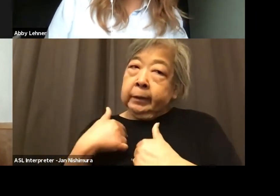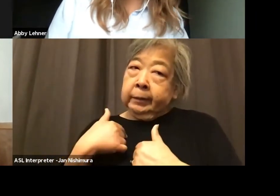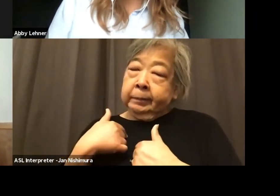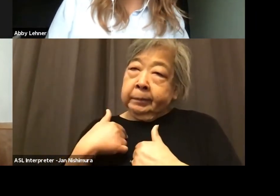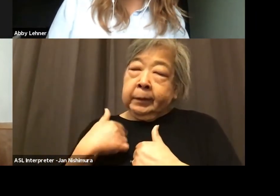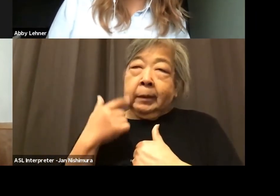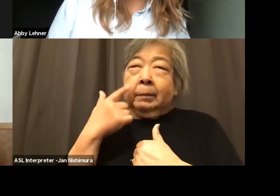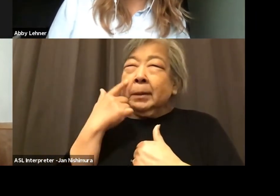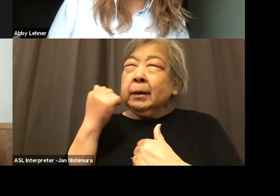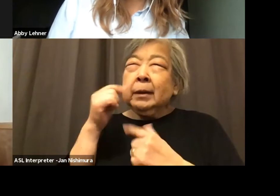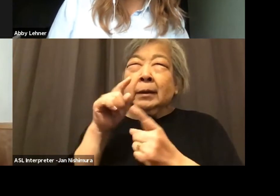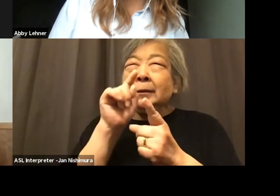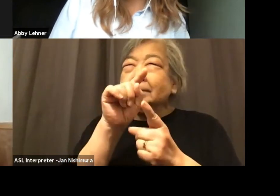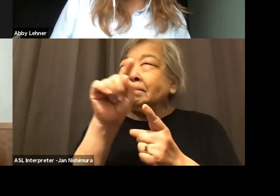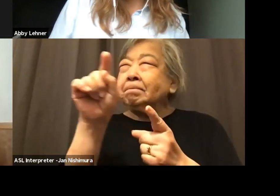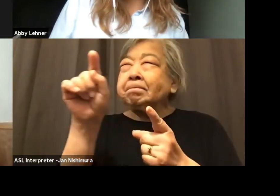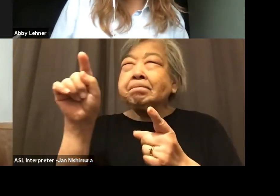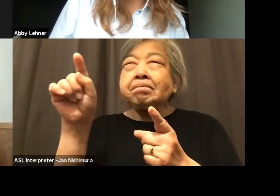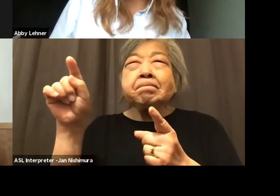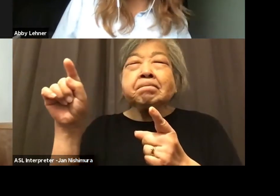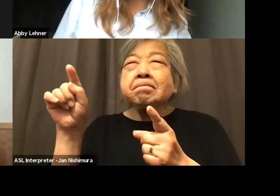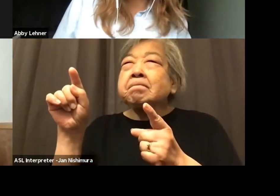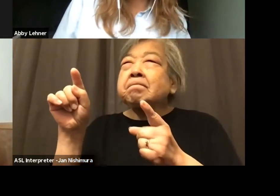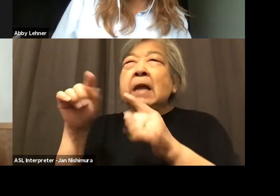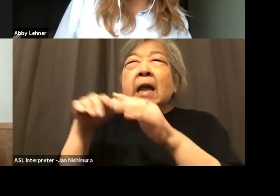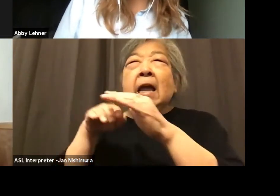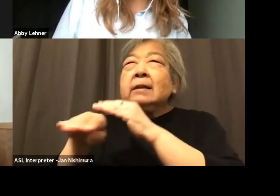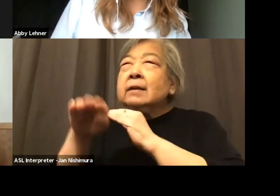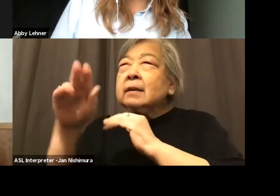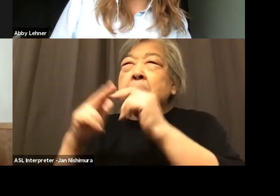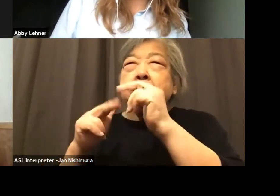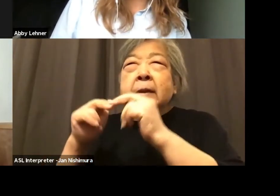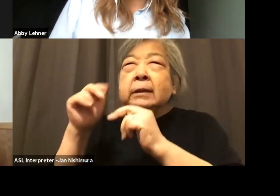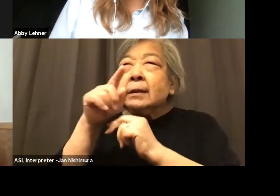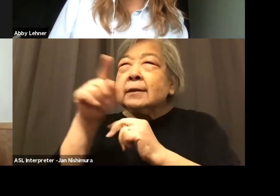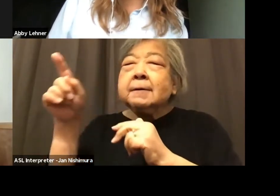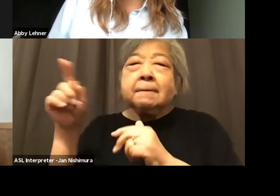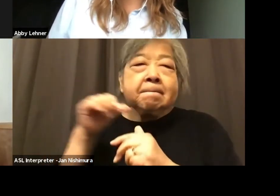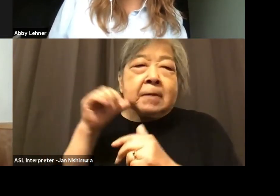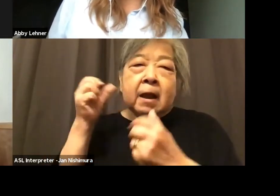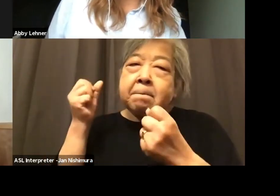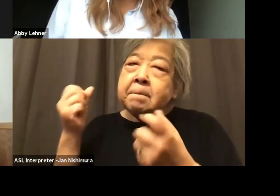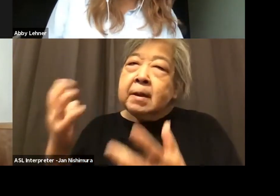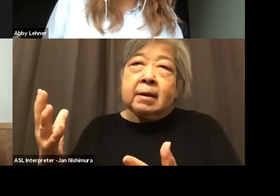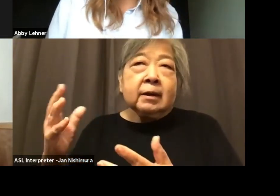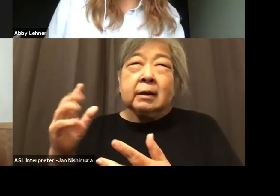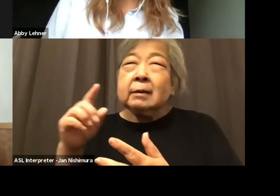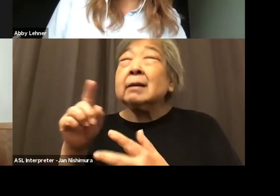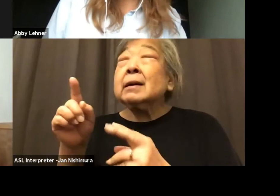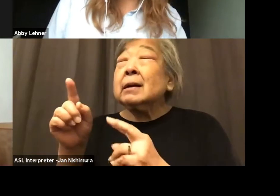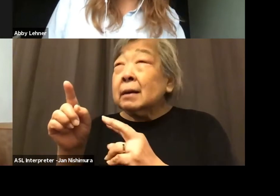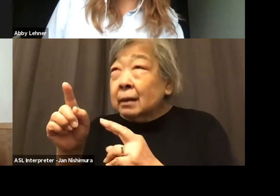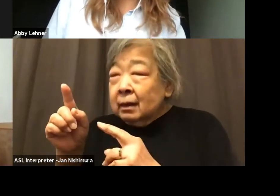of accessible buildings for me to access, but as far as all other accommodations of